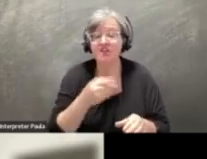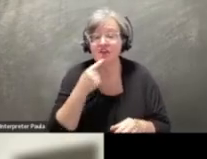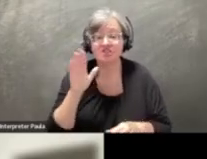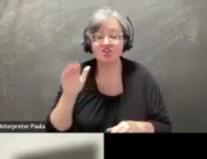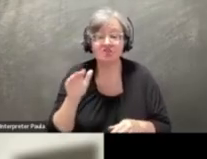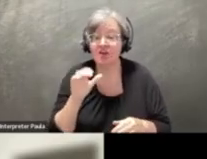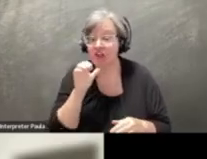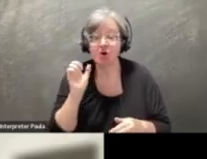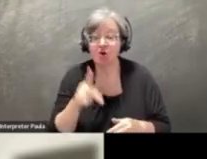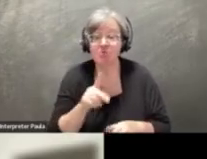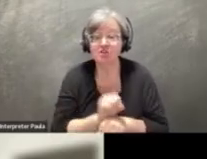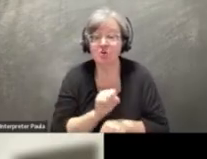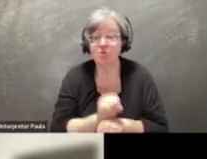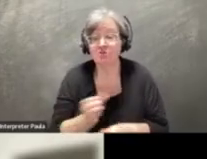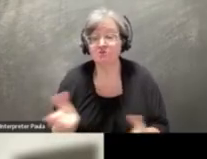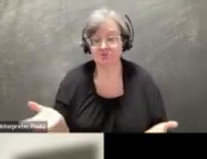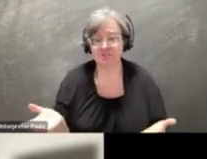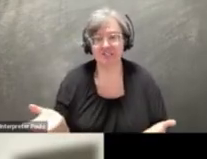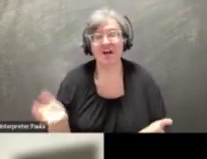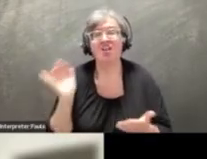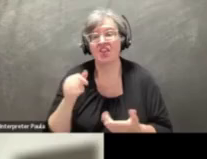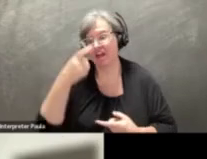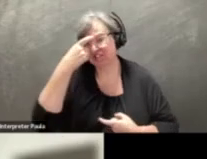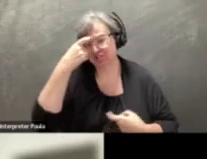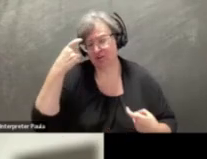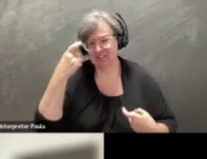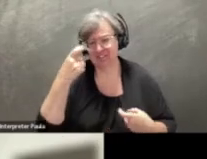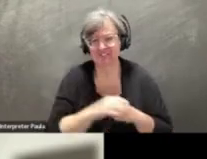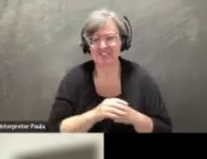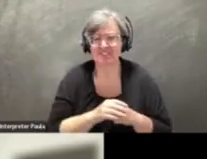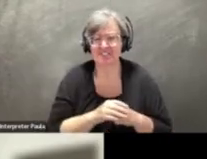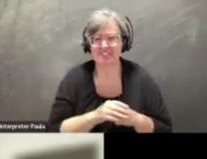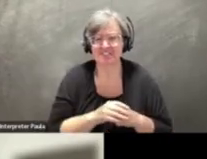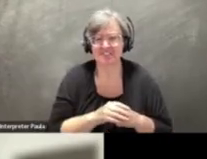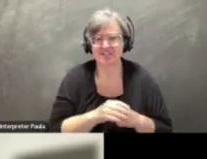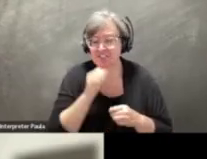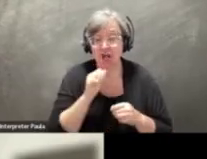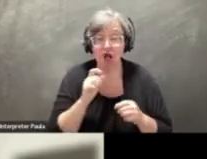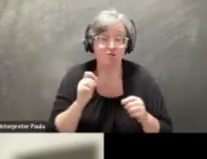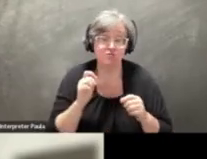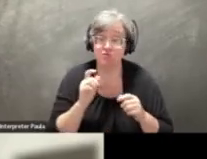don't come back to the next shift that is trauma and those little T traumas. It's not a major thing that we would think